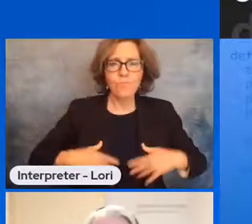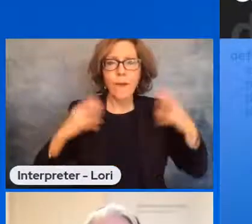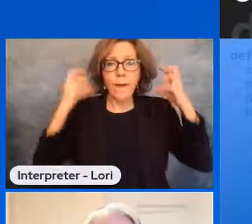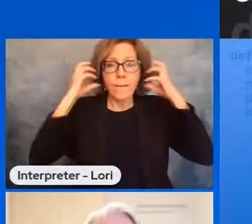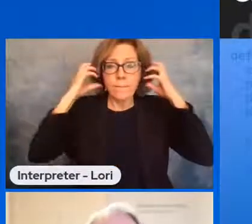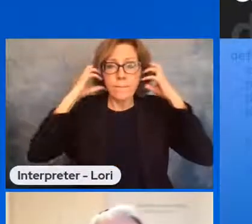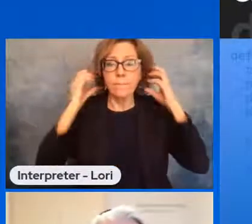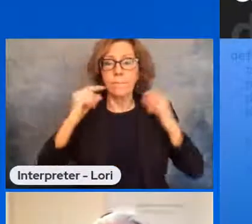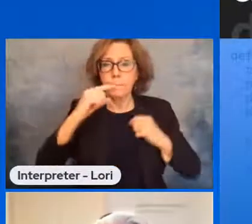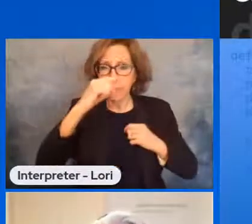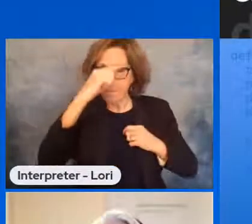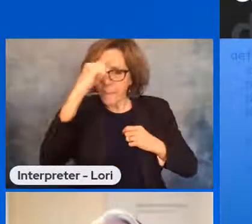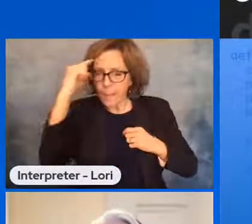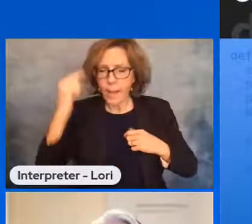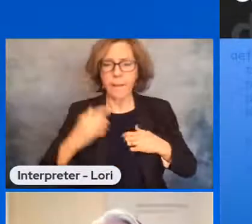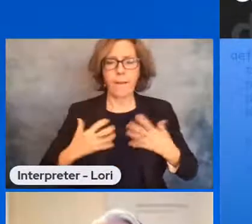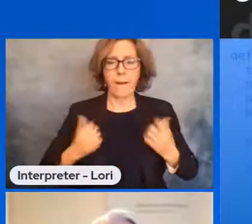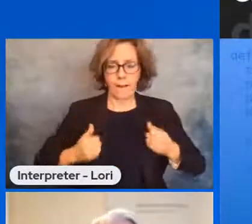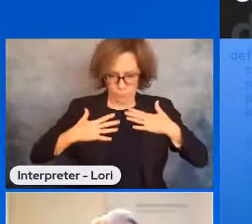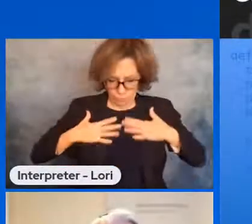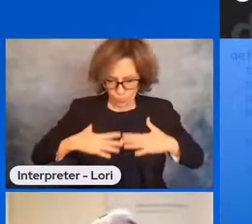here in London. Let's get started.